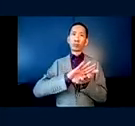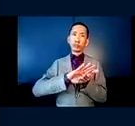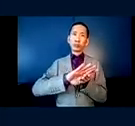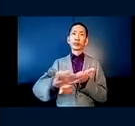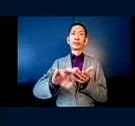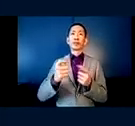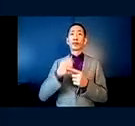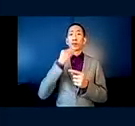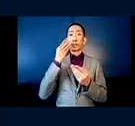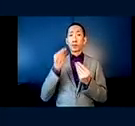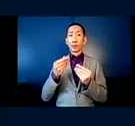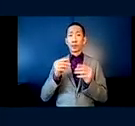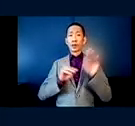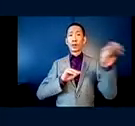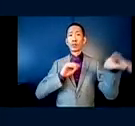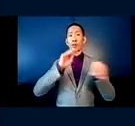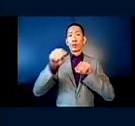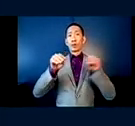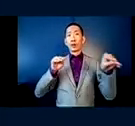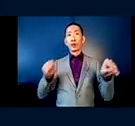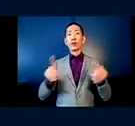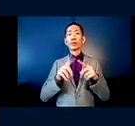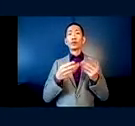NATIVE AMERICAN COMMUNITIES